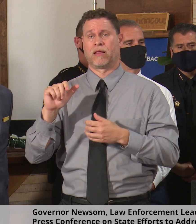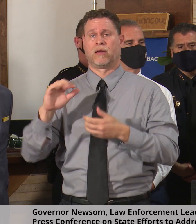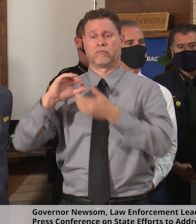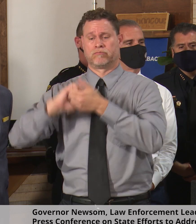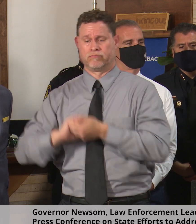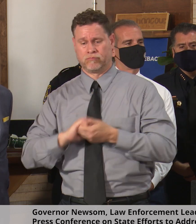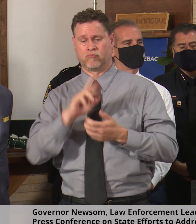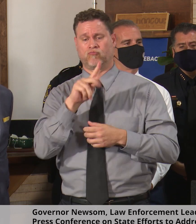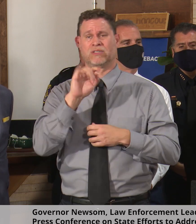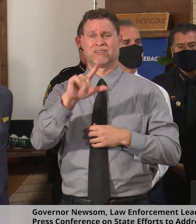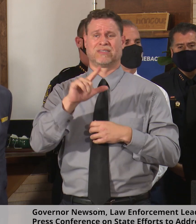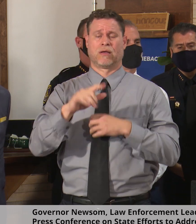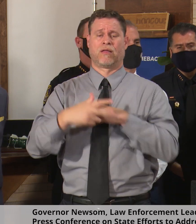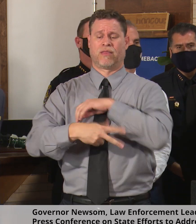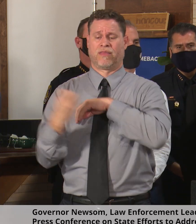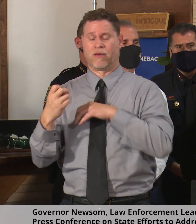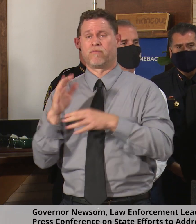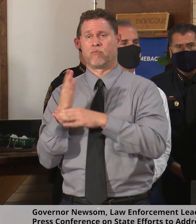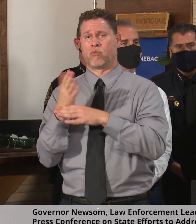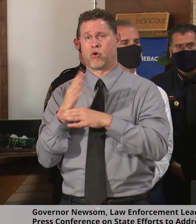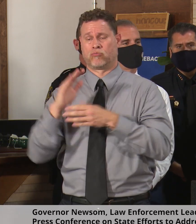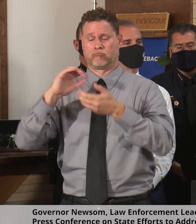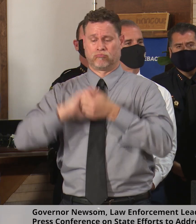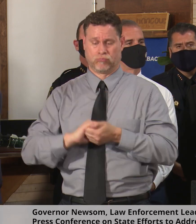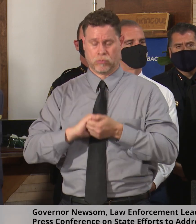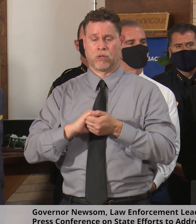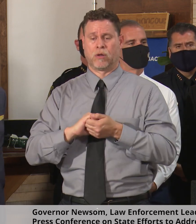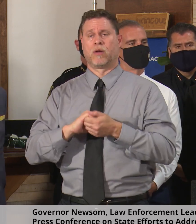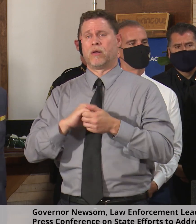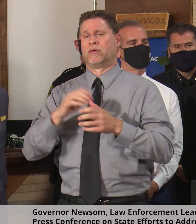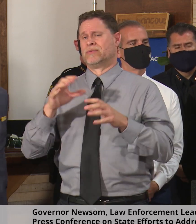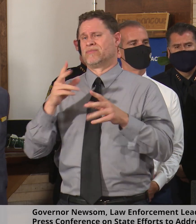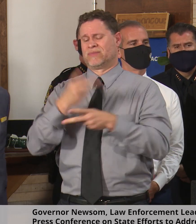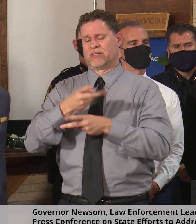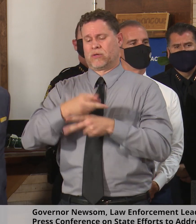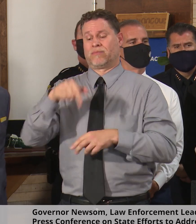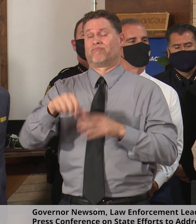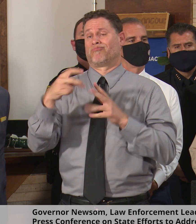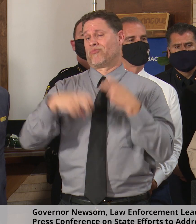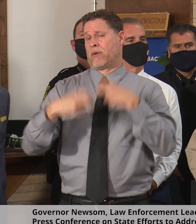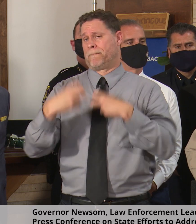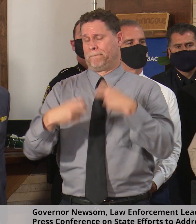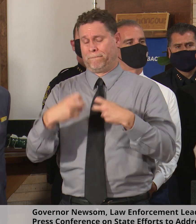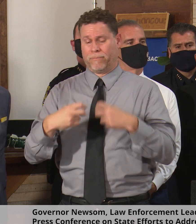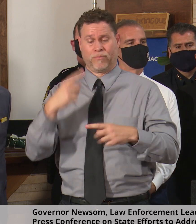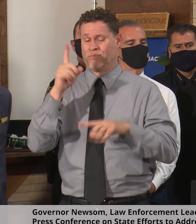retail theft partners so that we can put a dent in this problem. However we can't do this alone.